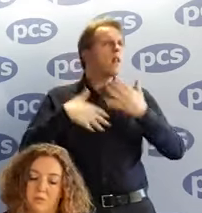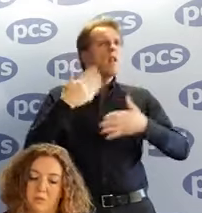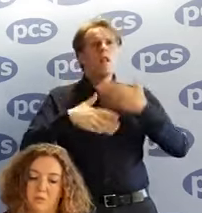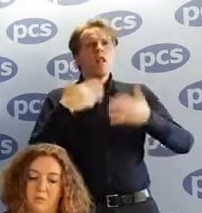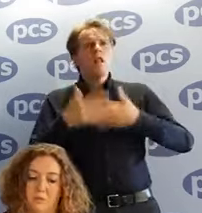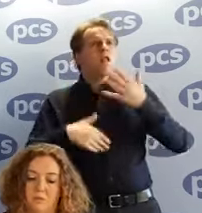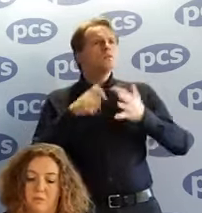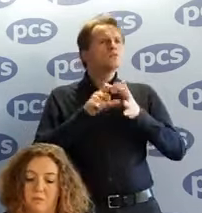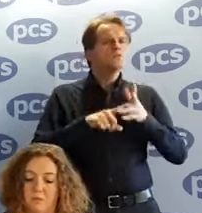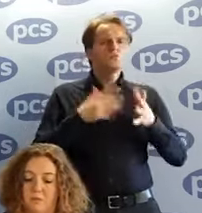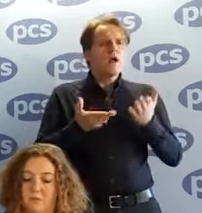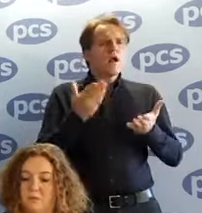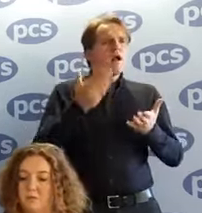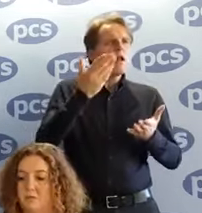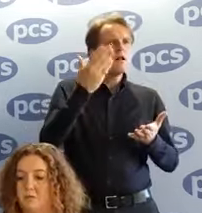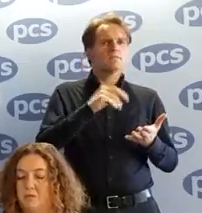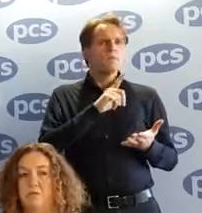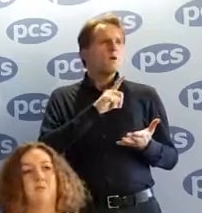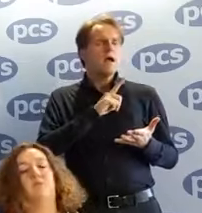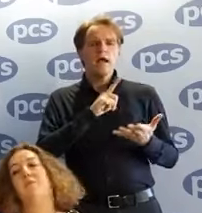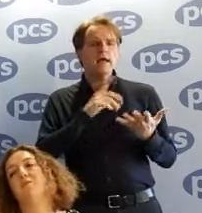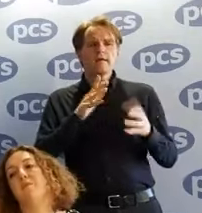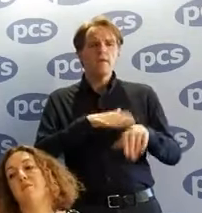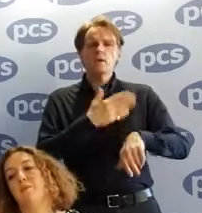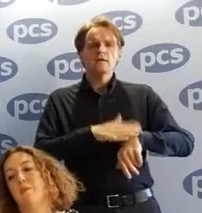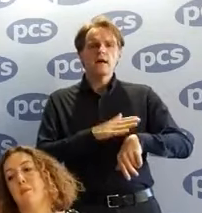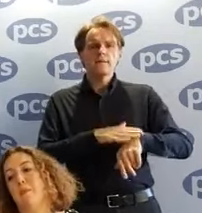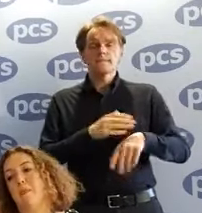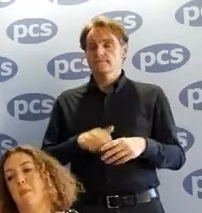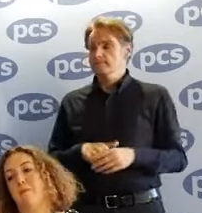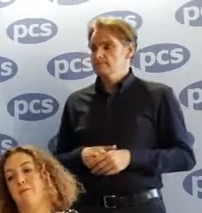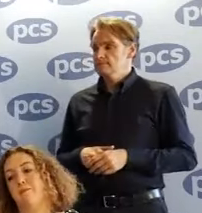Well thanks very much for the question and I'm sure that there are members